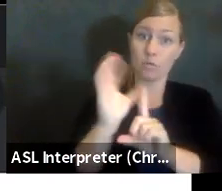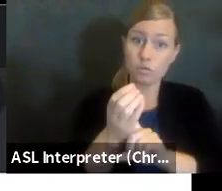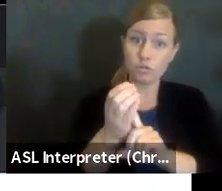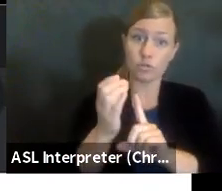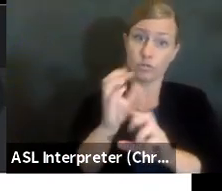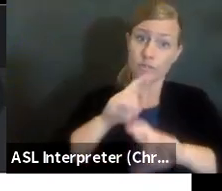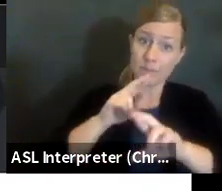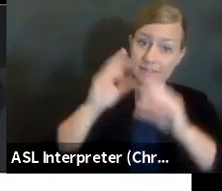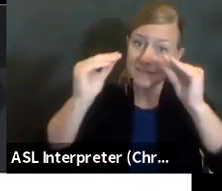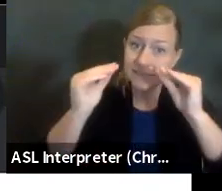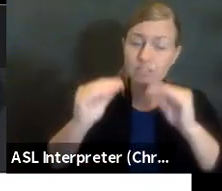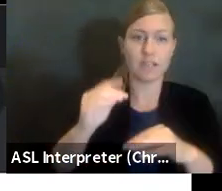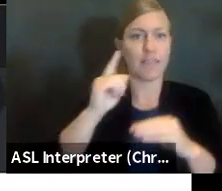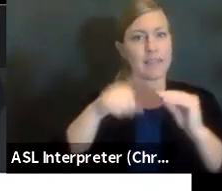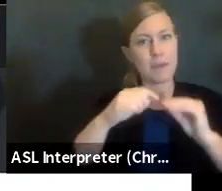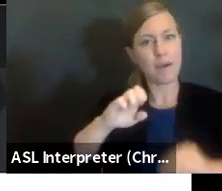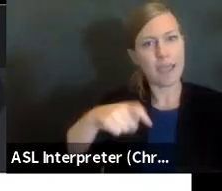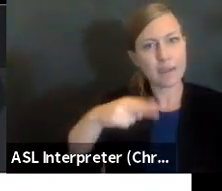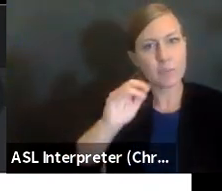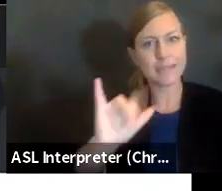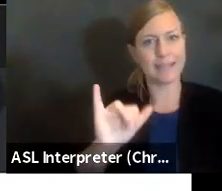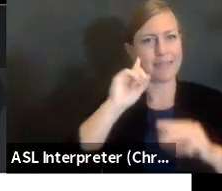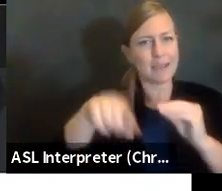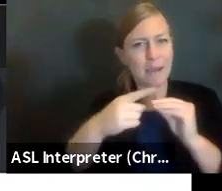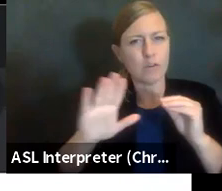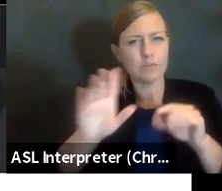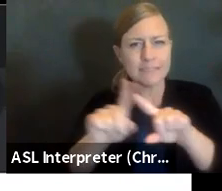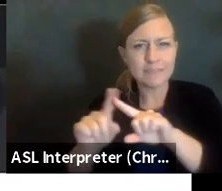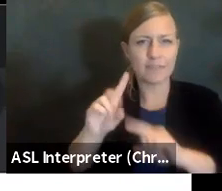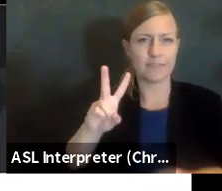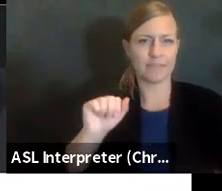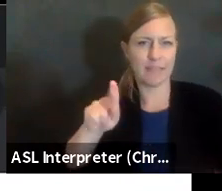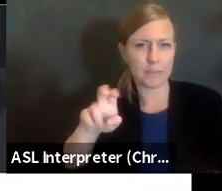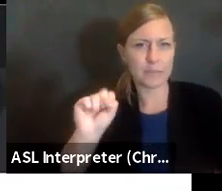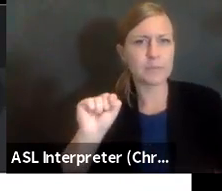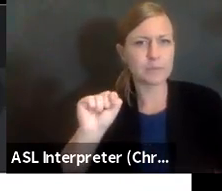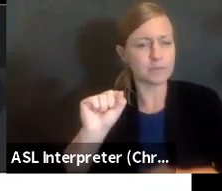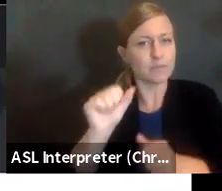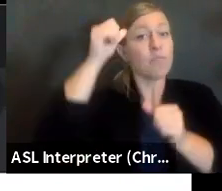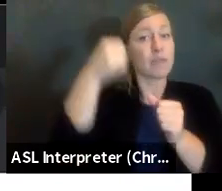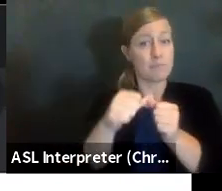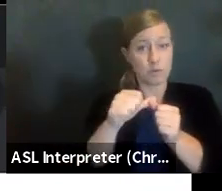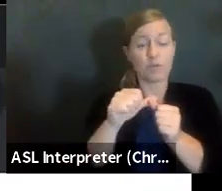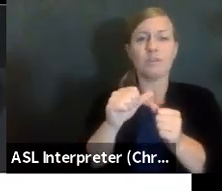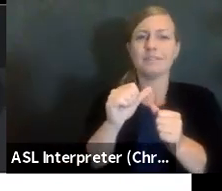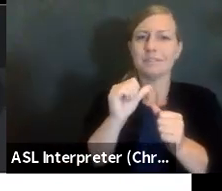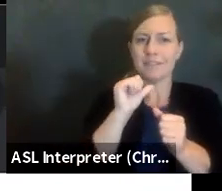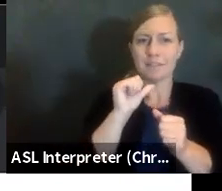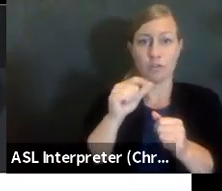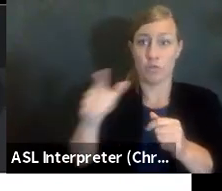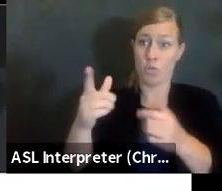ESD 101 - Jeff Crawford: Are you thinking about equity at the heart of it. So as you're designing your courses. Remember, it doesn't translate one to one from the classroom to the digital environment.